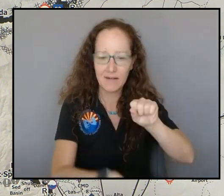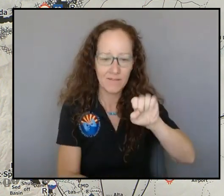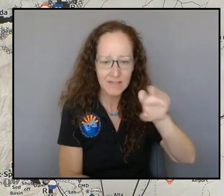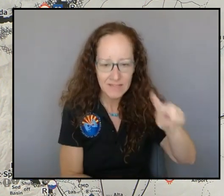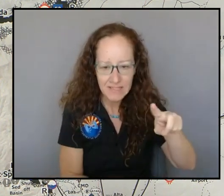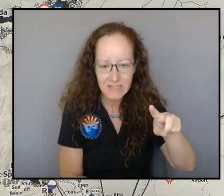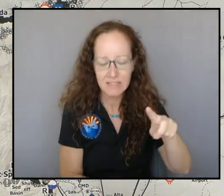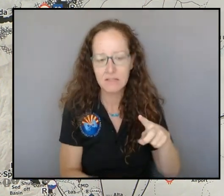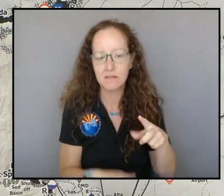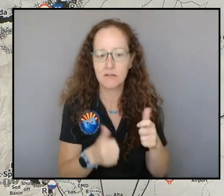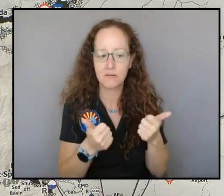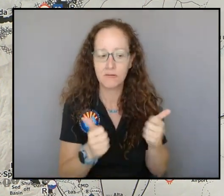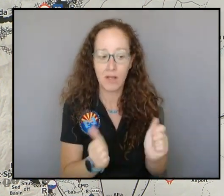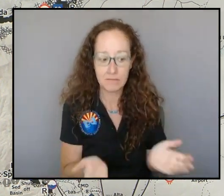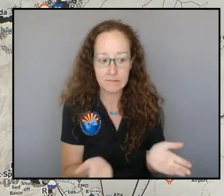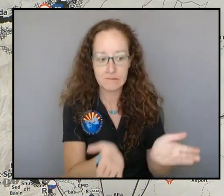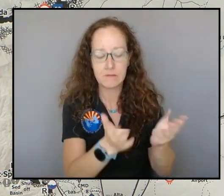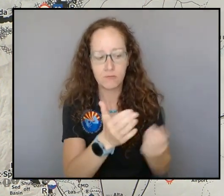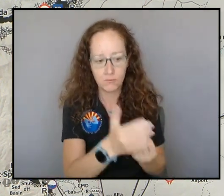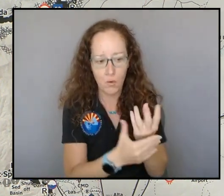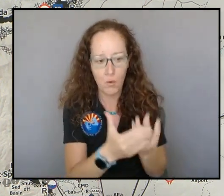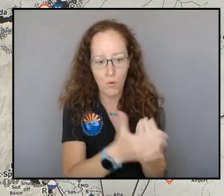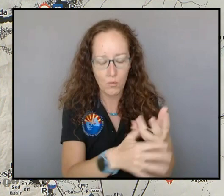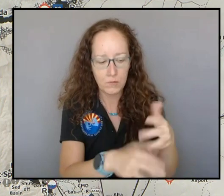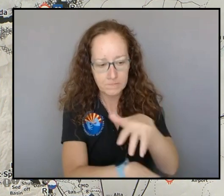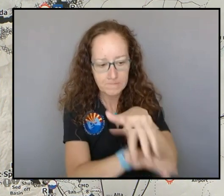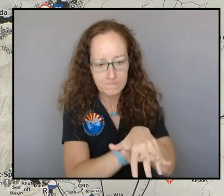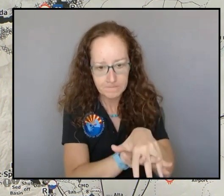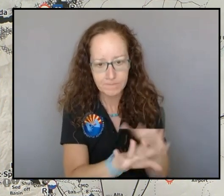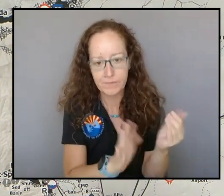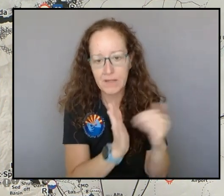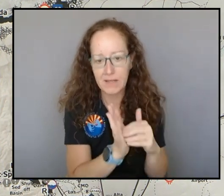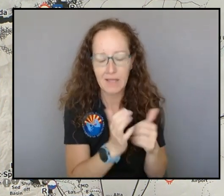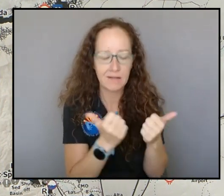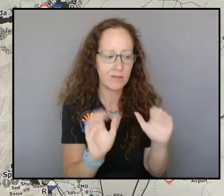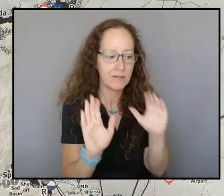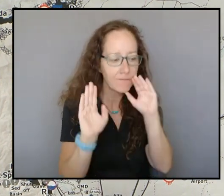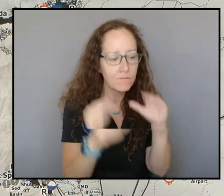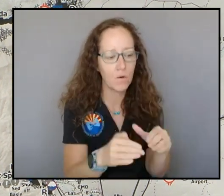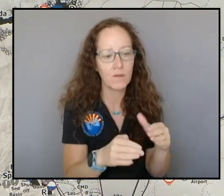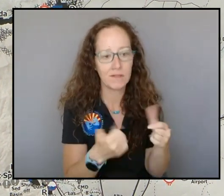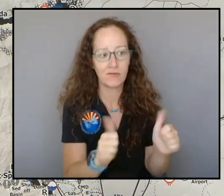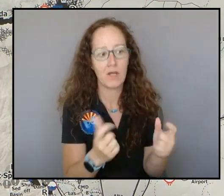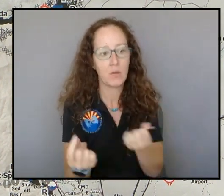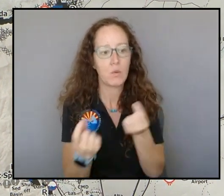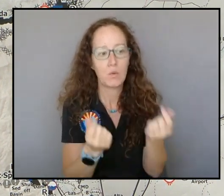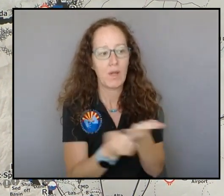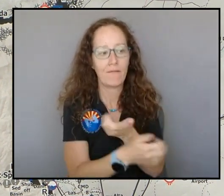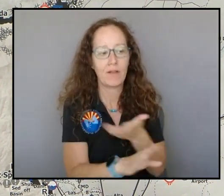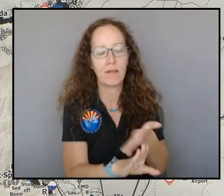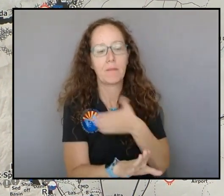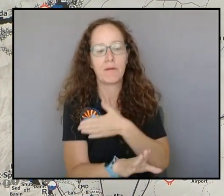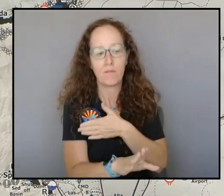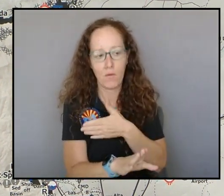really focusing on trying to do what they can before those monsoonal type moistures come in and start really changing